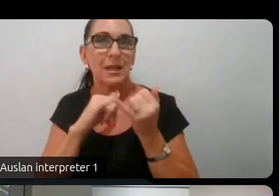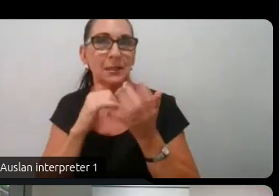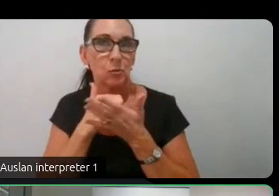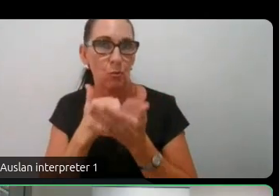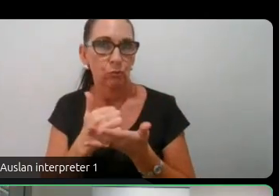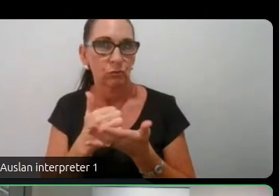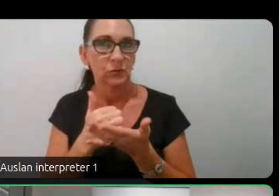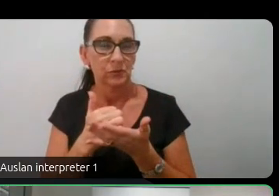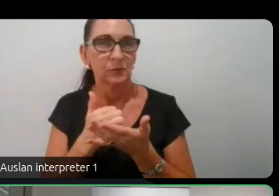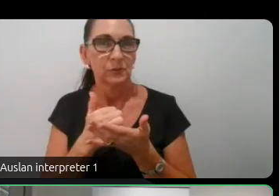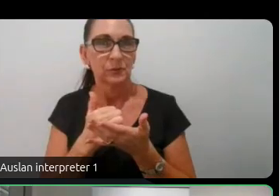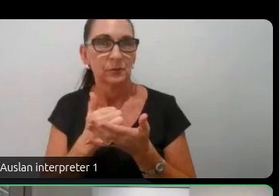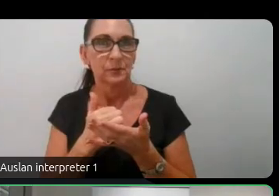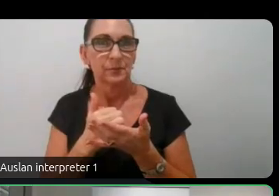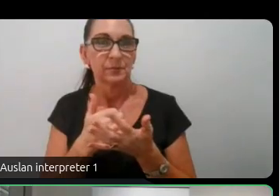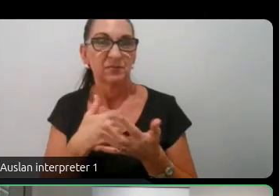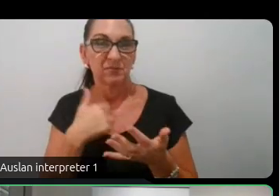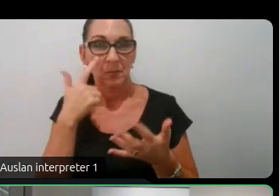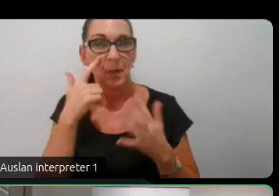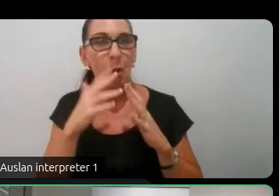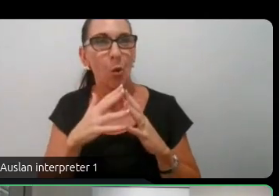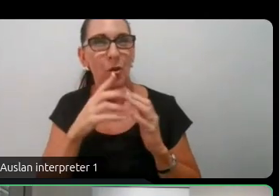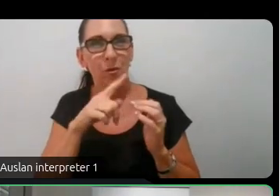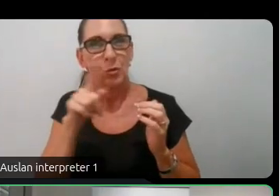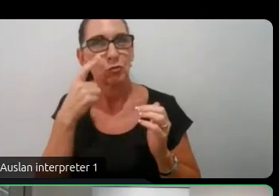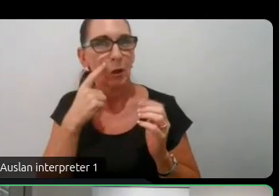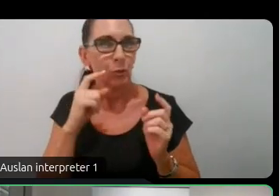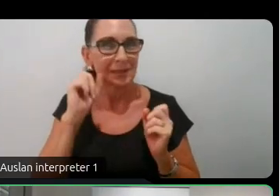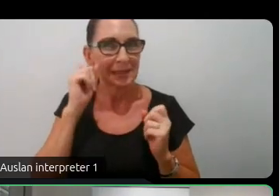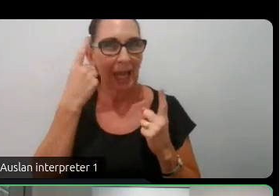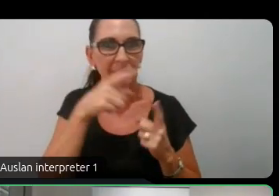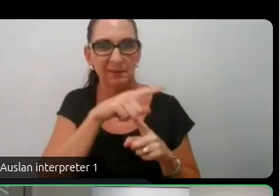really good idea to try and get your head around generally what are not NDIS supports, especially